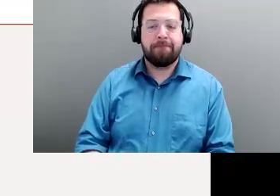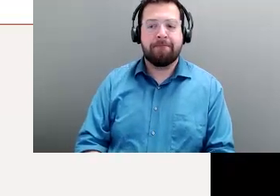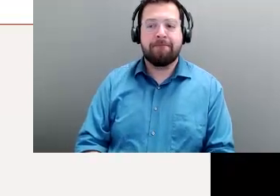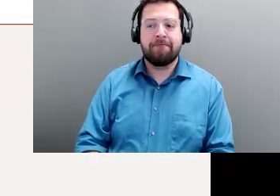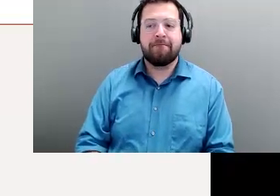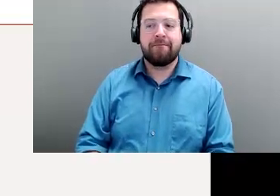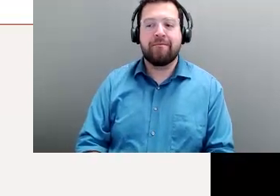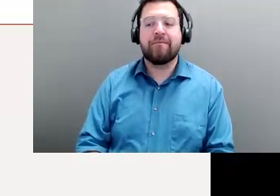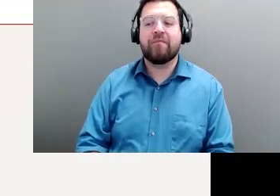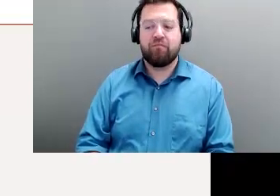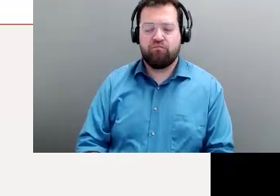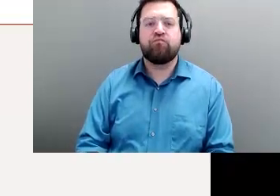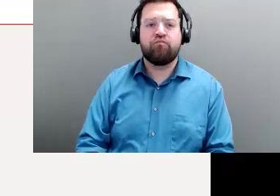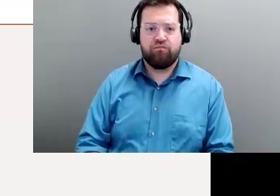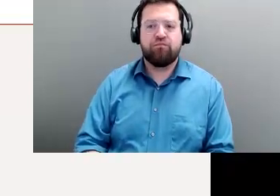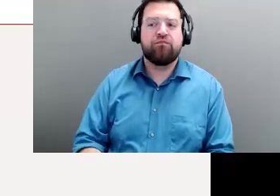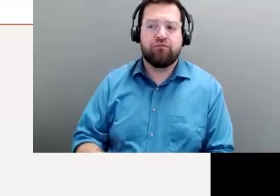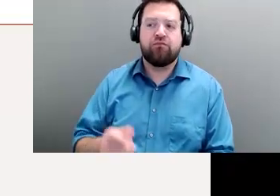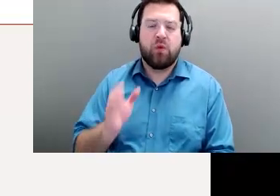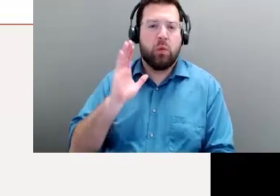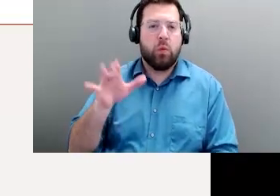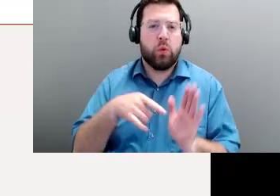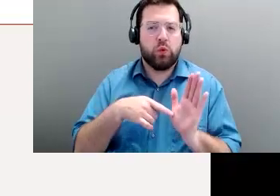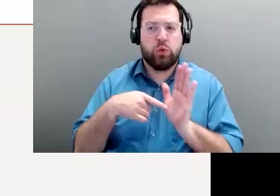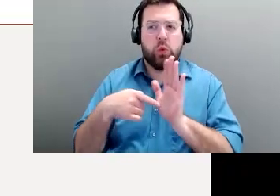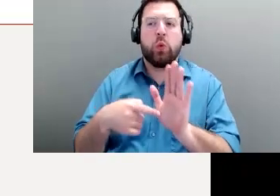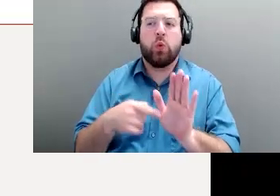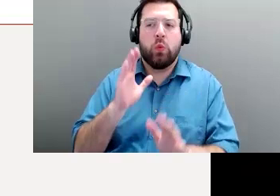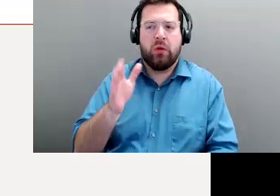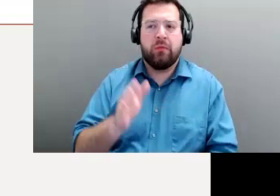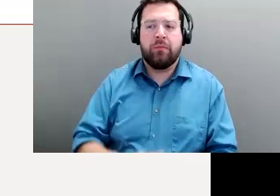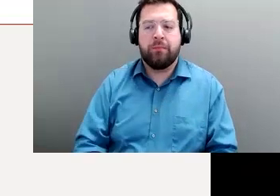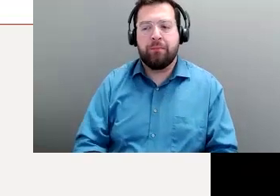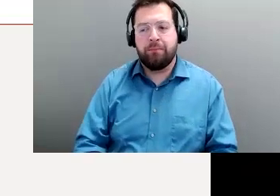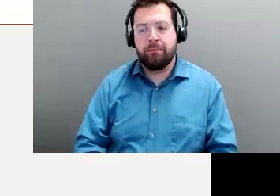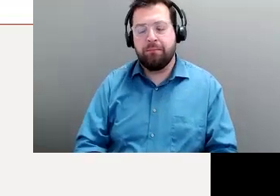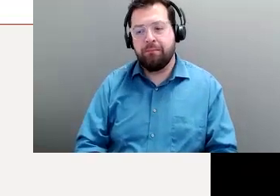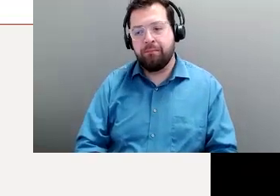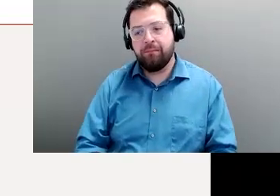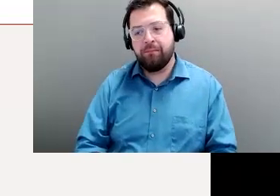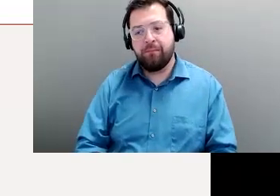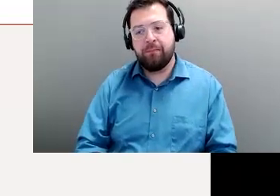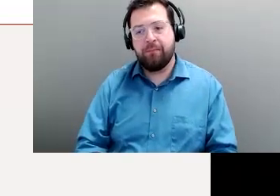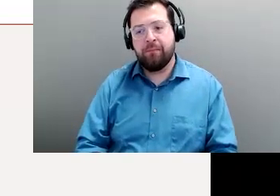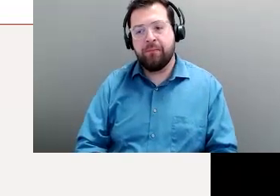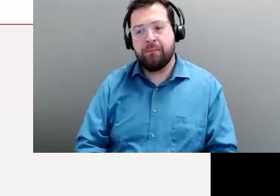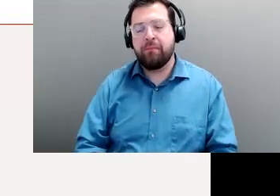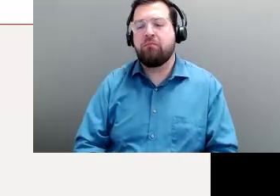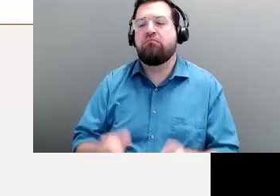And we're going to show you that, Kat in just a second. Okay. Lots of questions about Studio here.